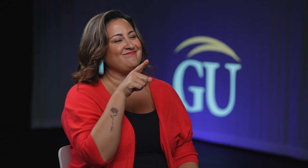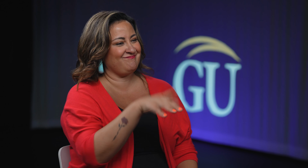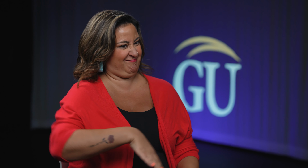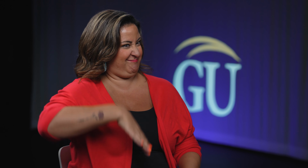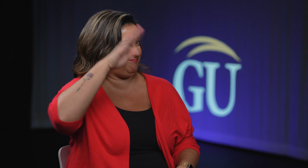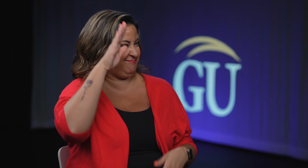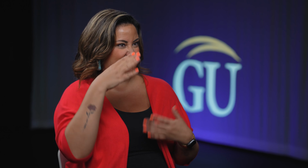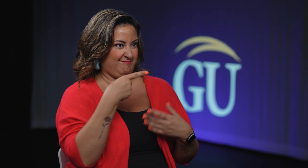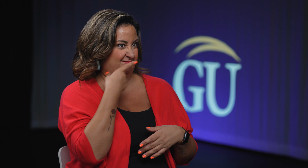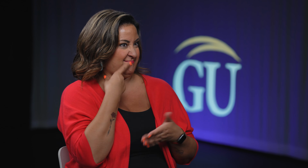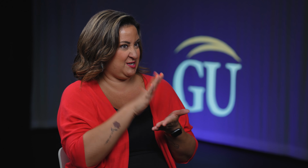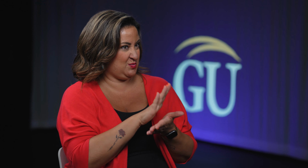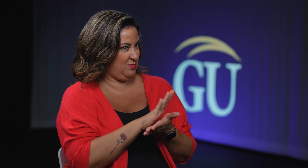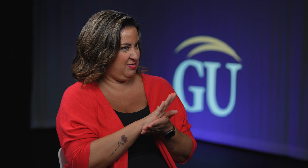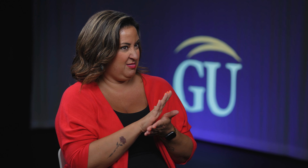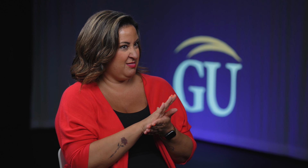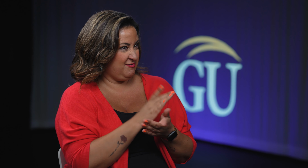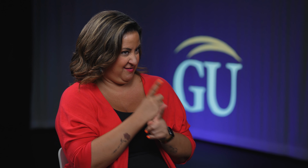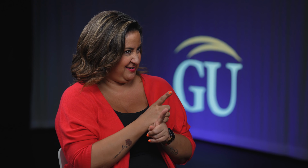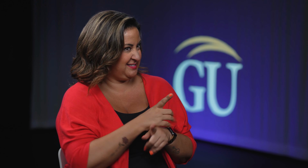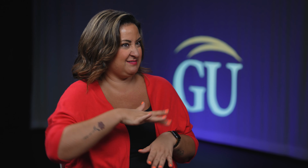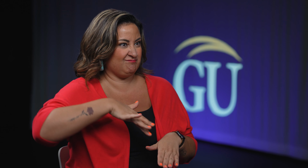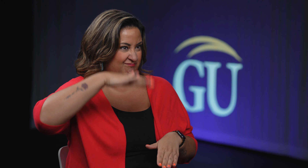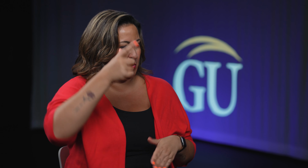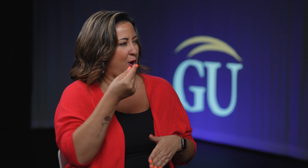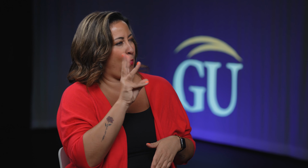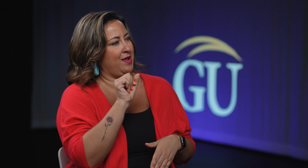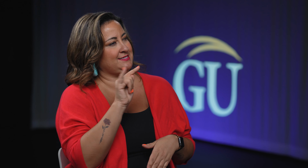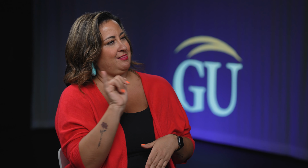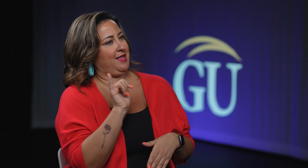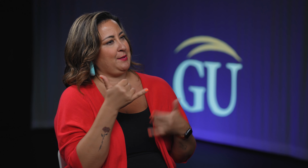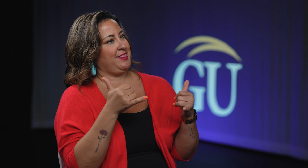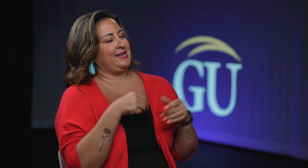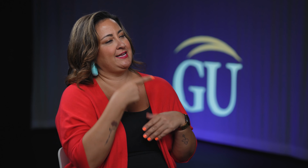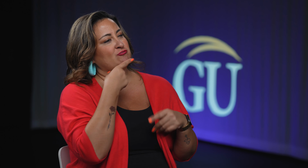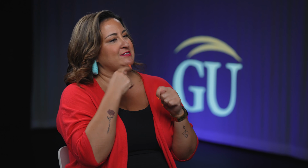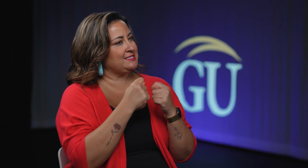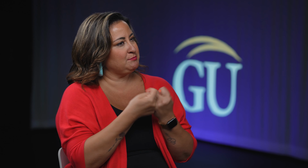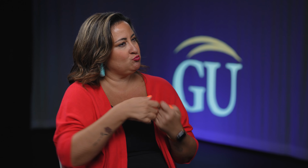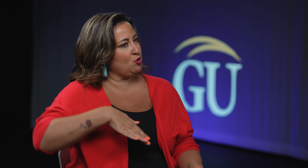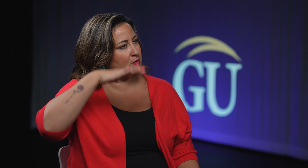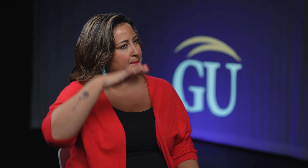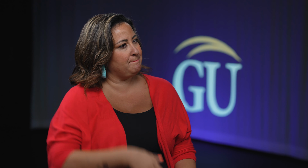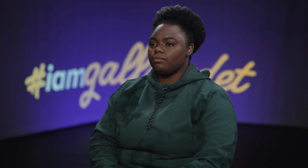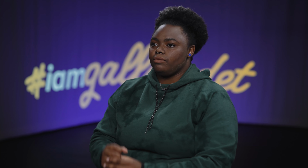You grew up going to hearing schools, right? What was it like playing on hearing teams growing up?